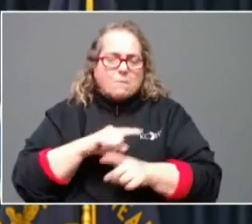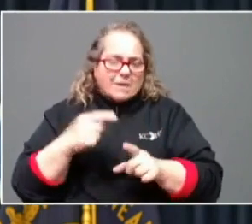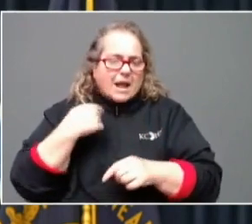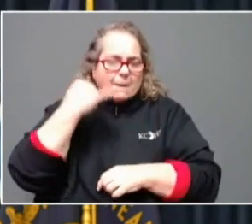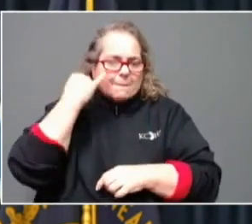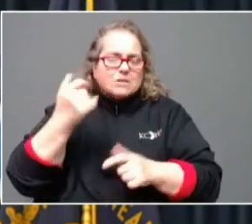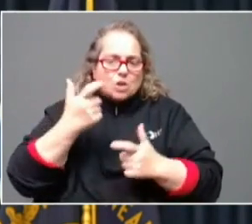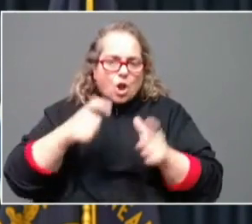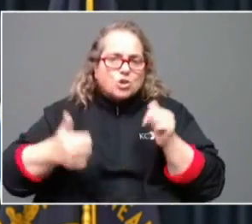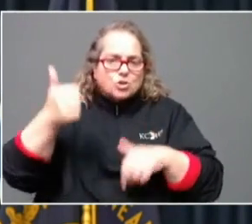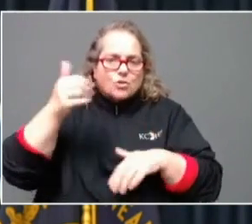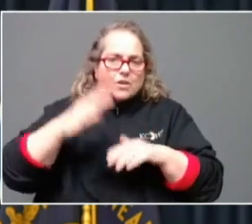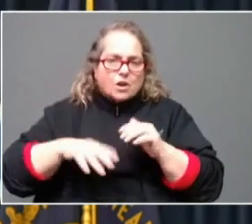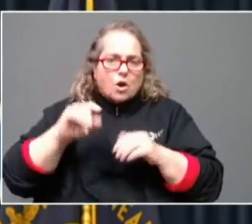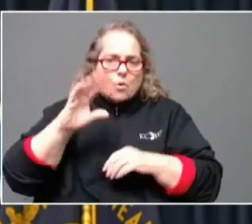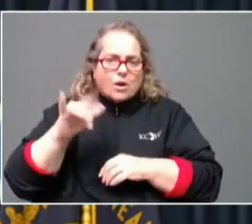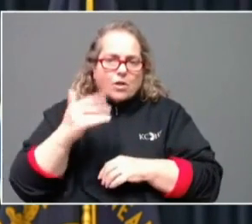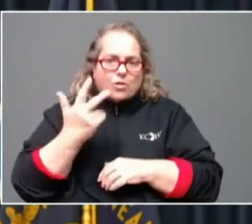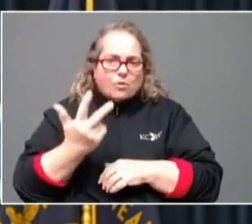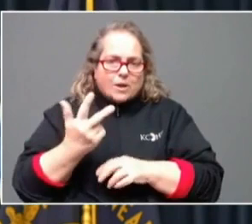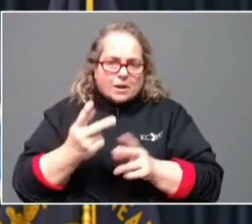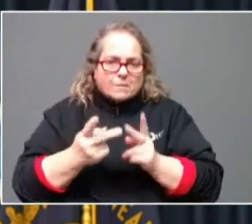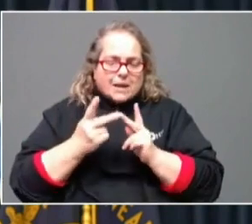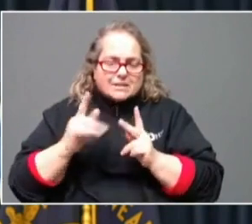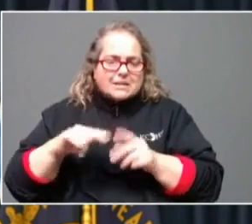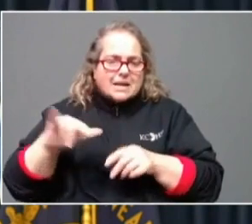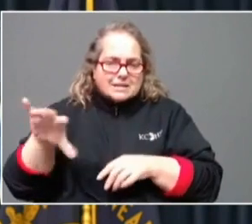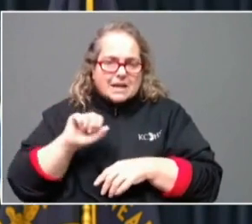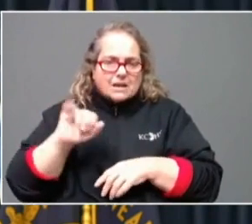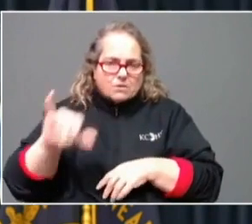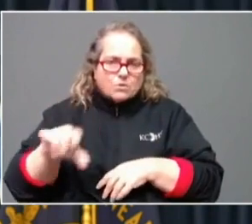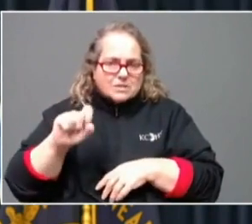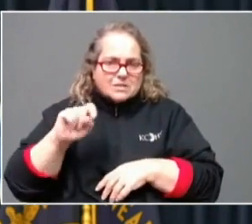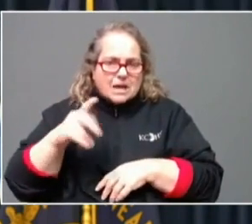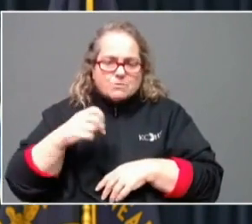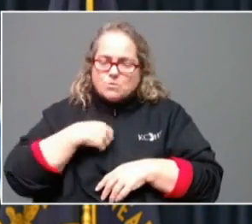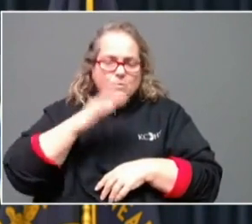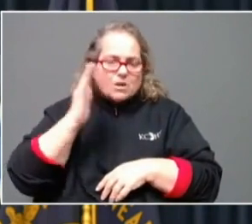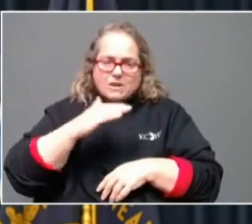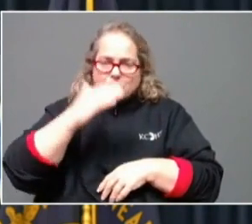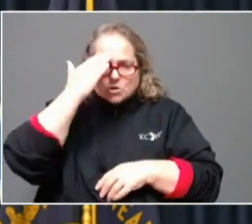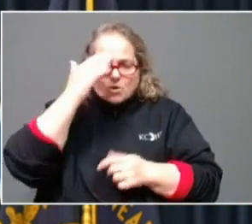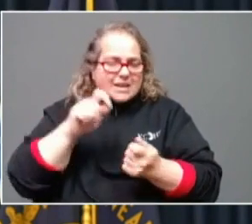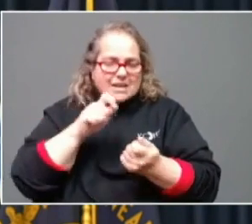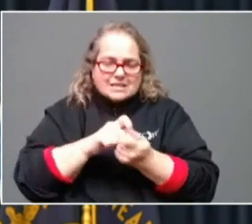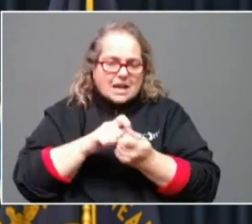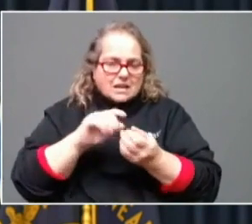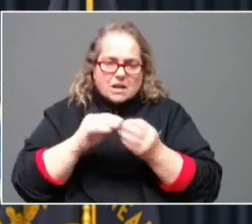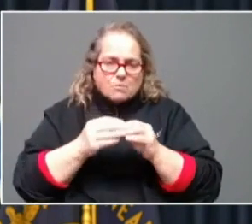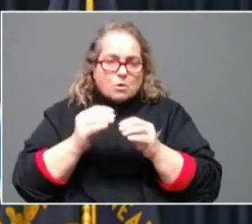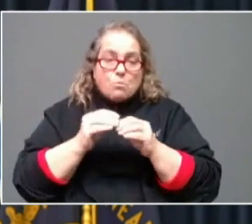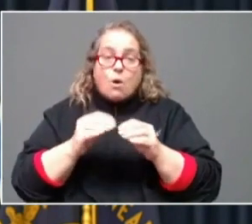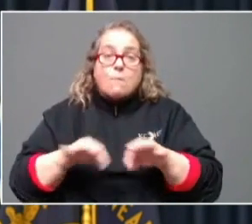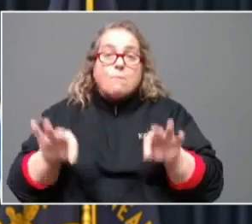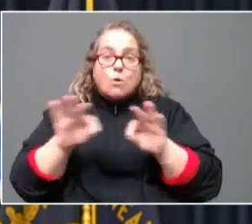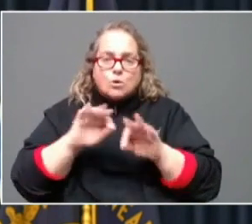are having to take those steps and we'll never know the exact number. It it's more important just making sure that patients are getting care that